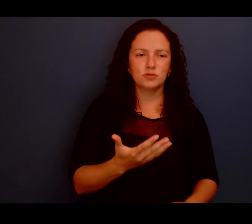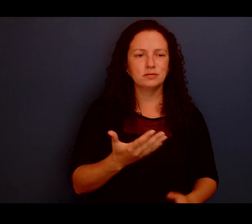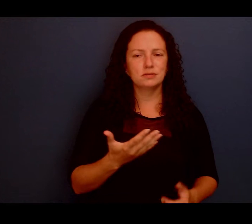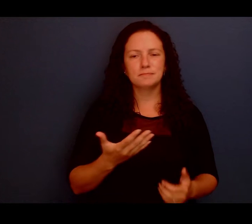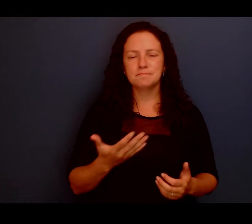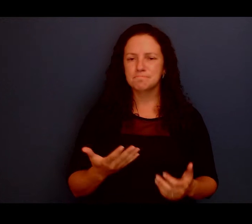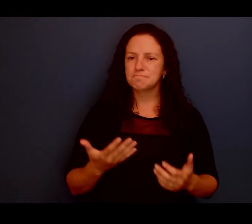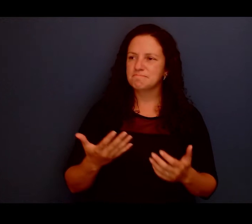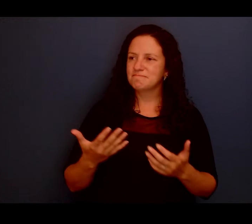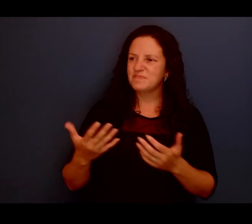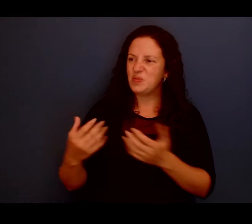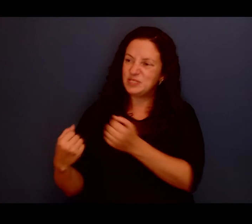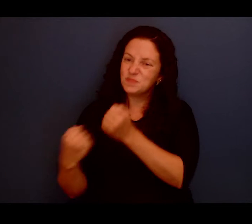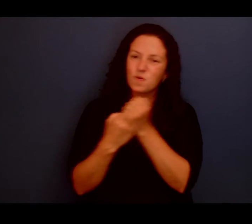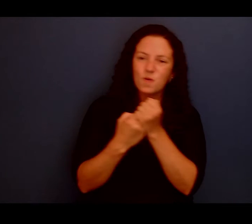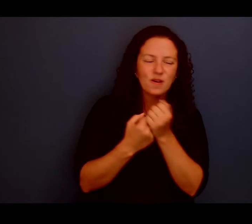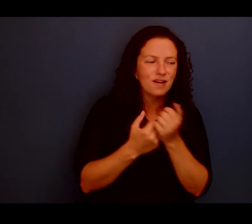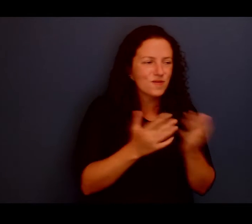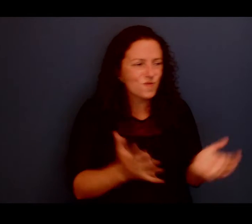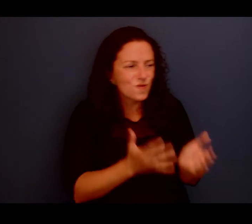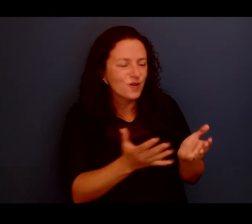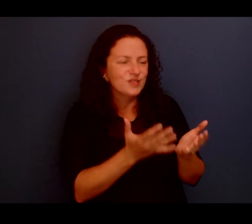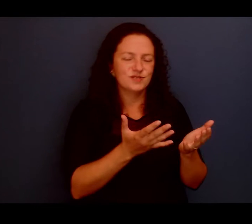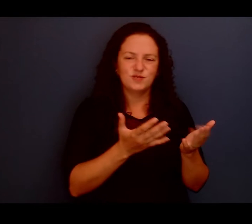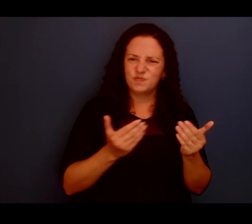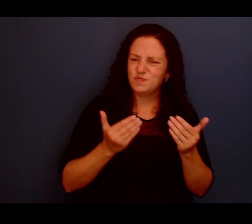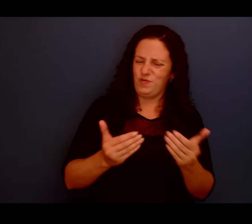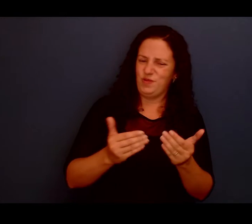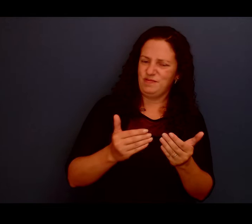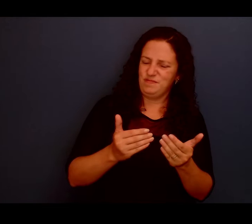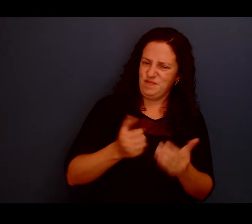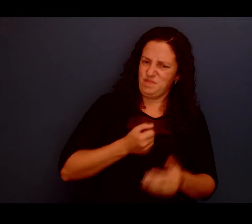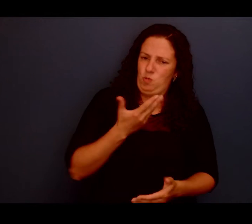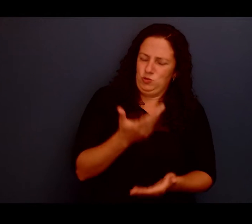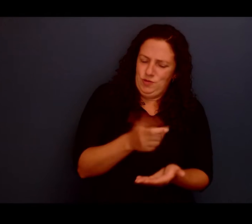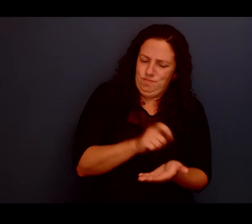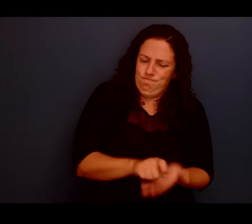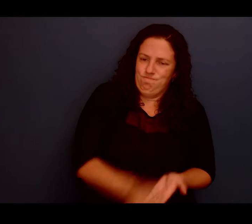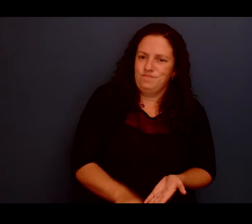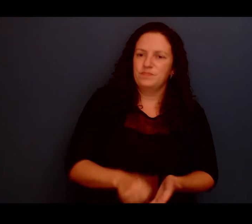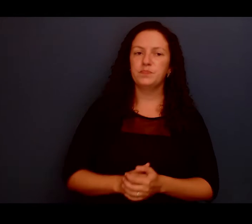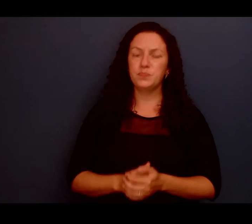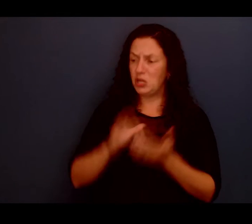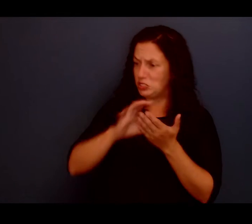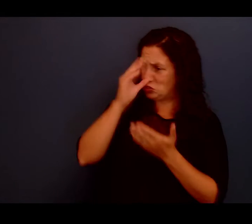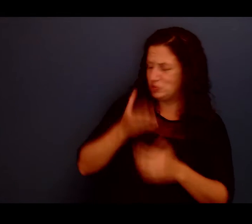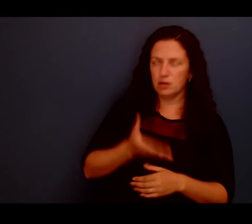and where I got support and encouragement to write poems. The students are there because they love writing.